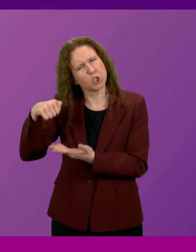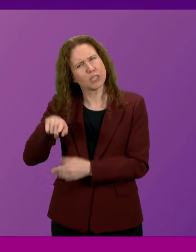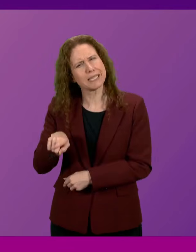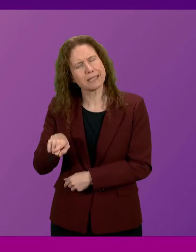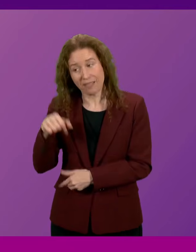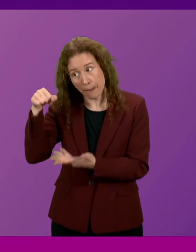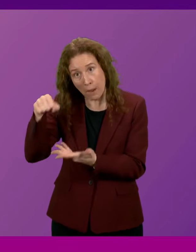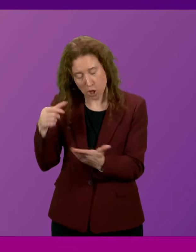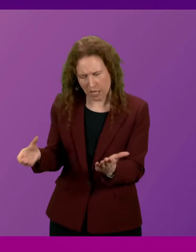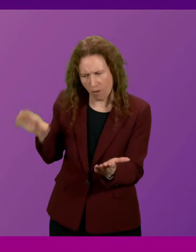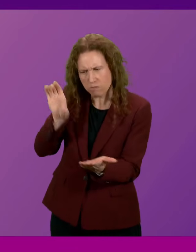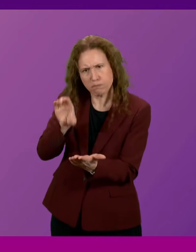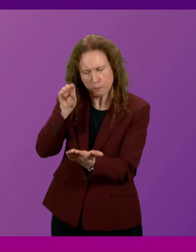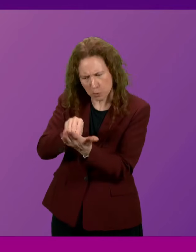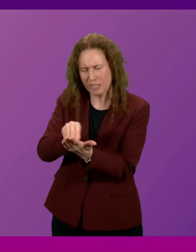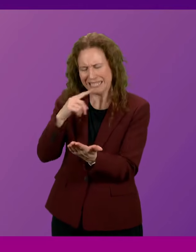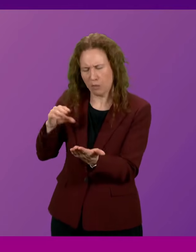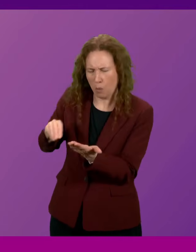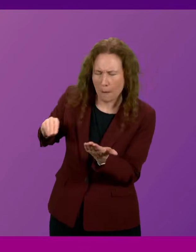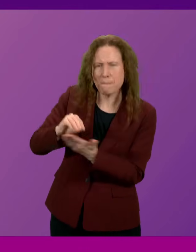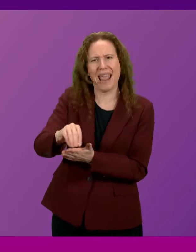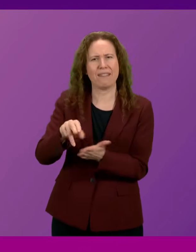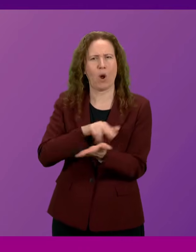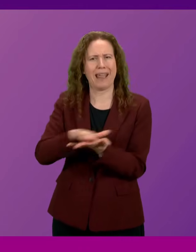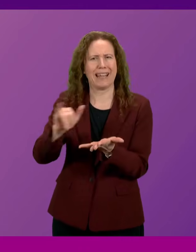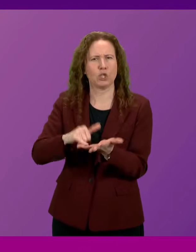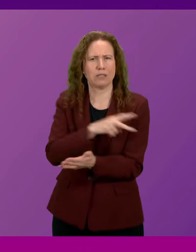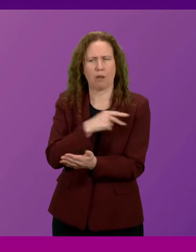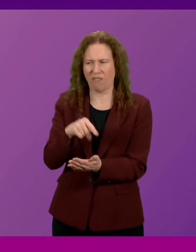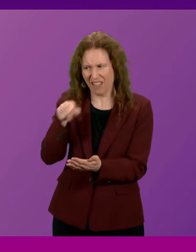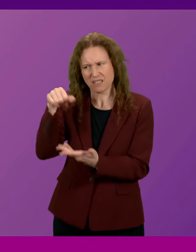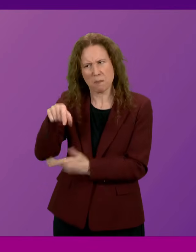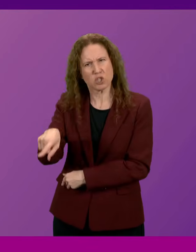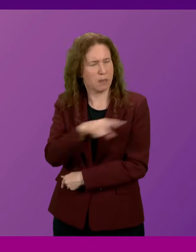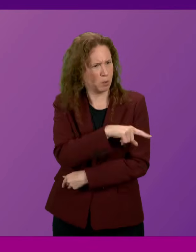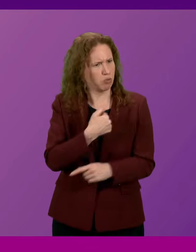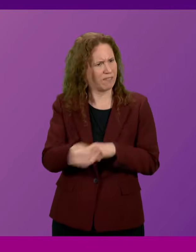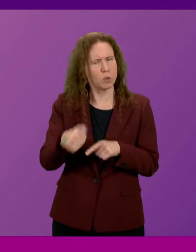which pays for NHS staff the length and breadth of the country. That is